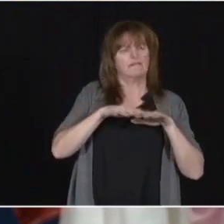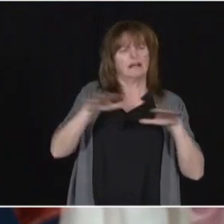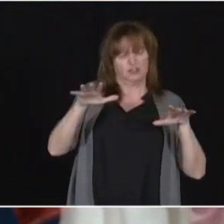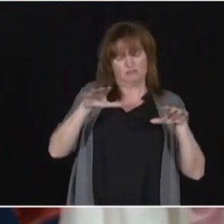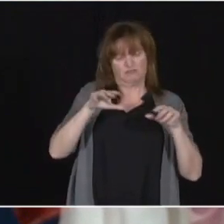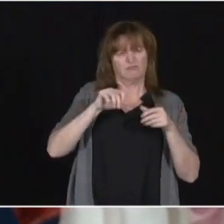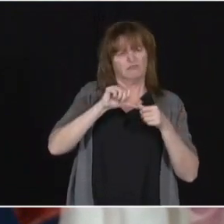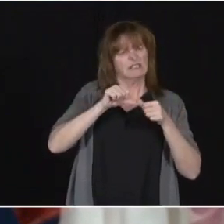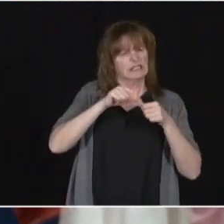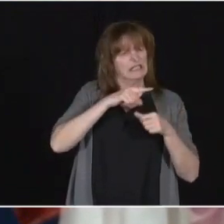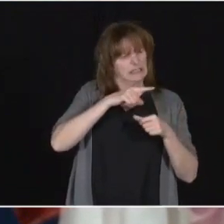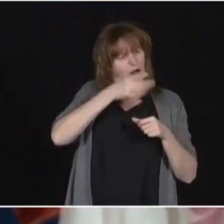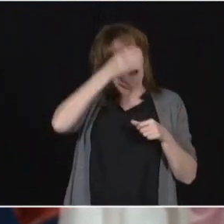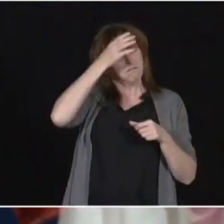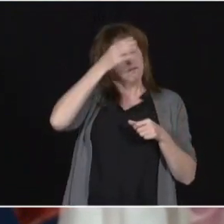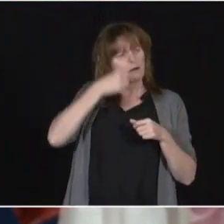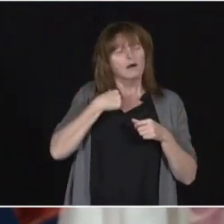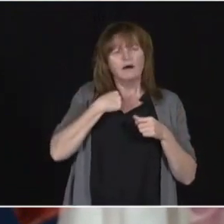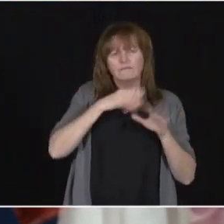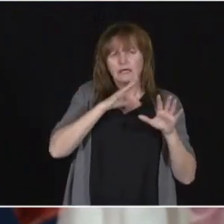right now we may be setting the stage for potentially a second way.